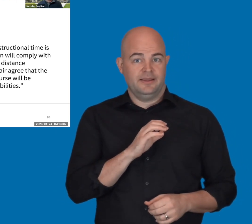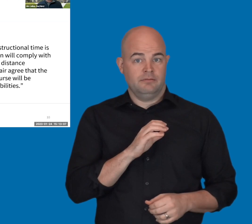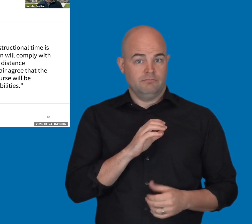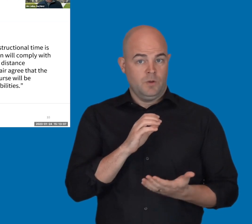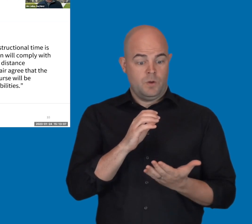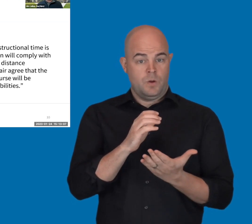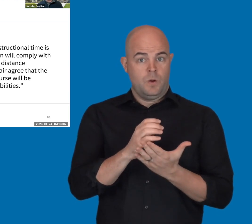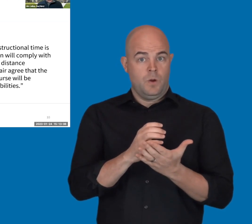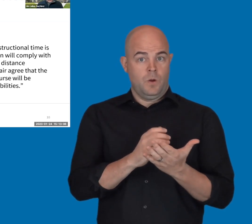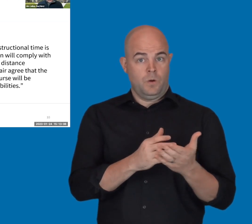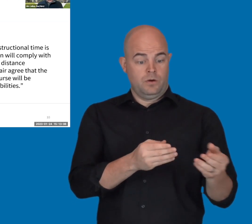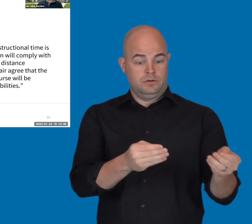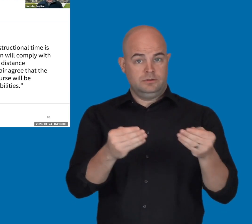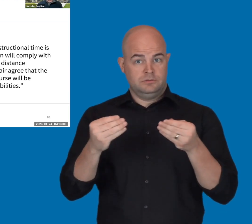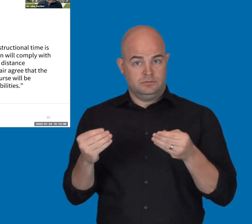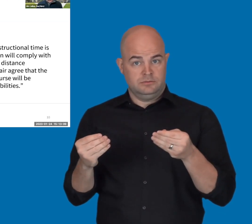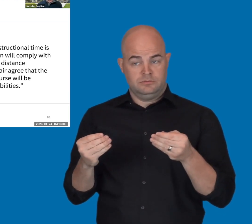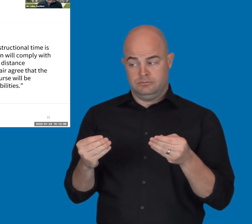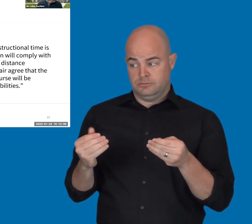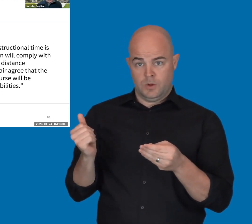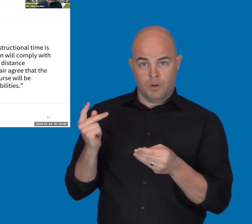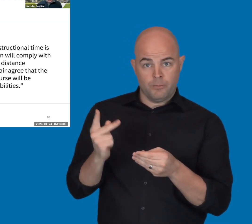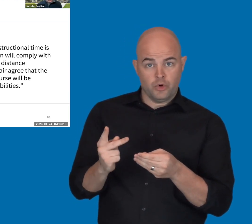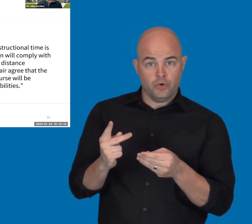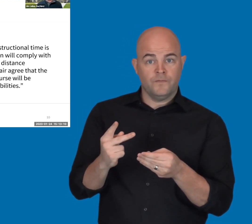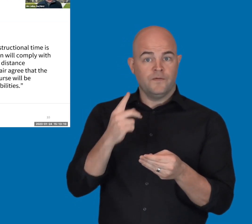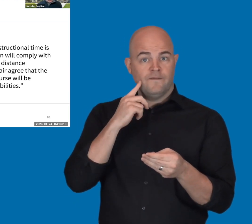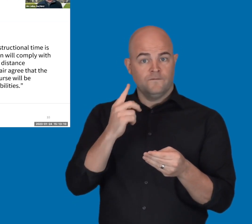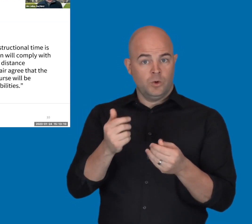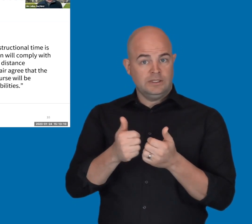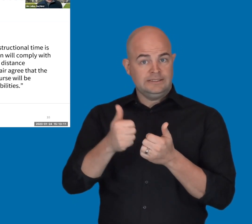If you're not familiar with that I encourage you to take a look